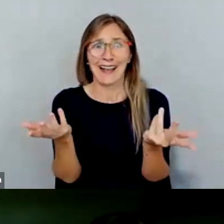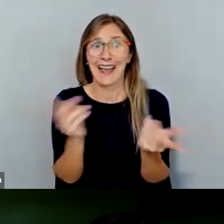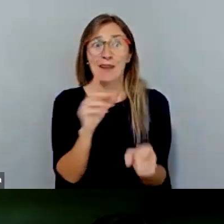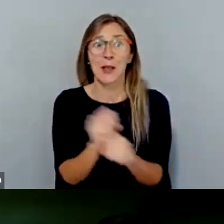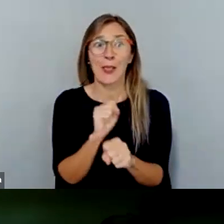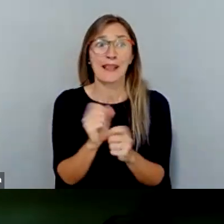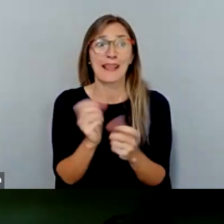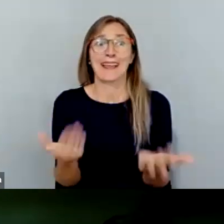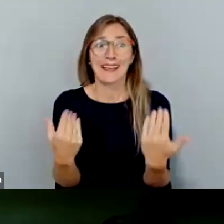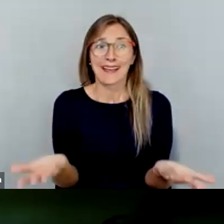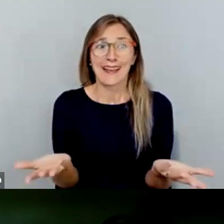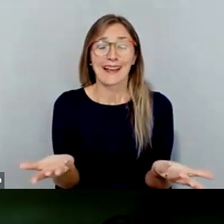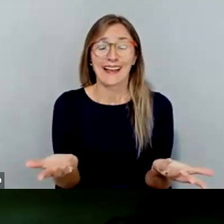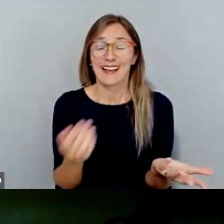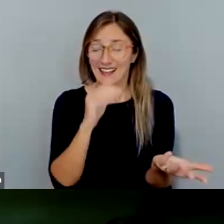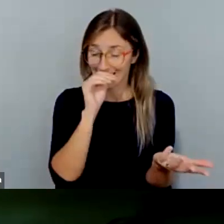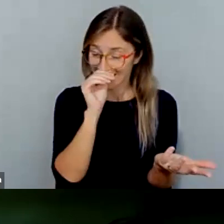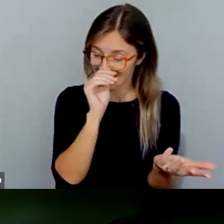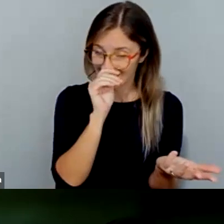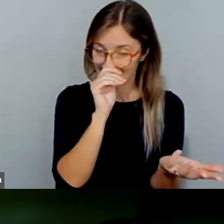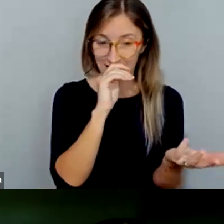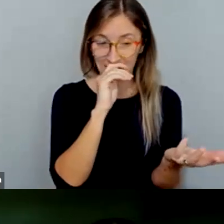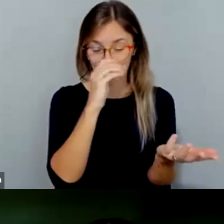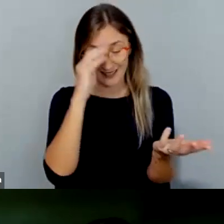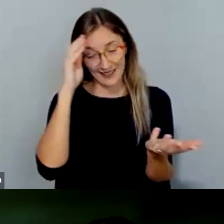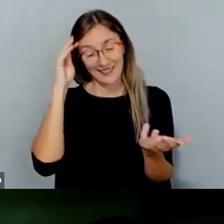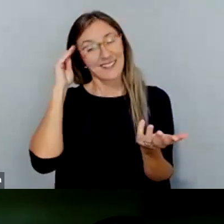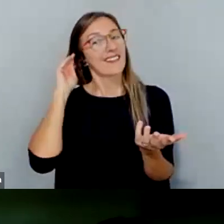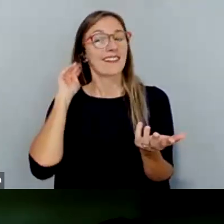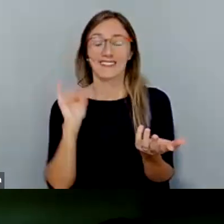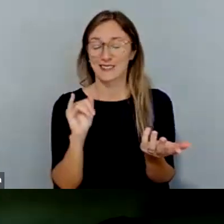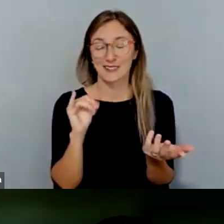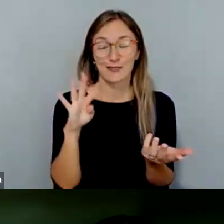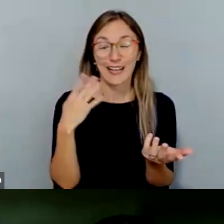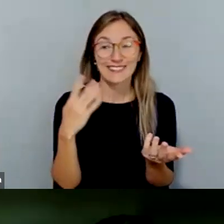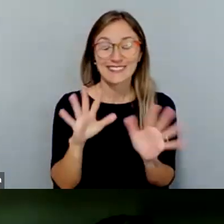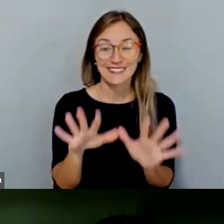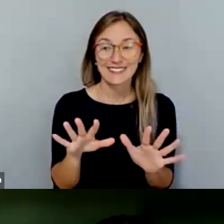want me to swing by? And you said?